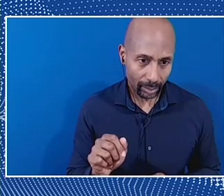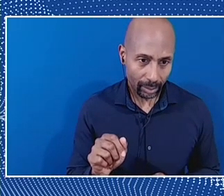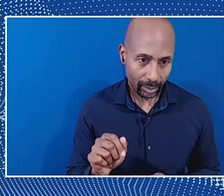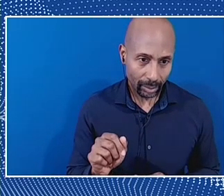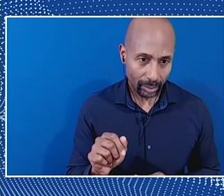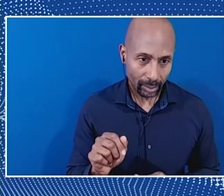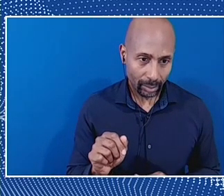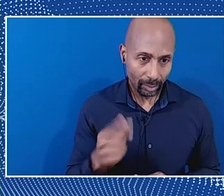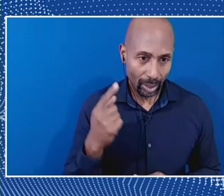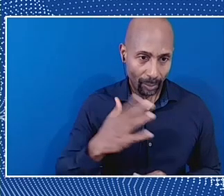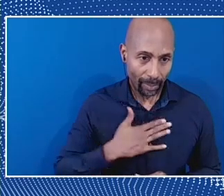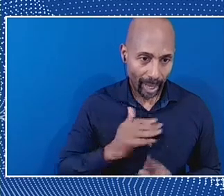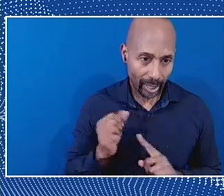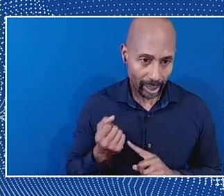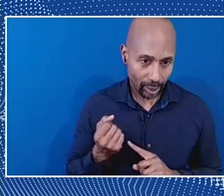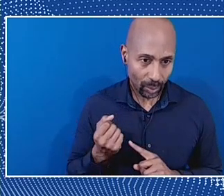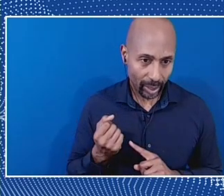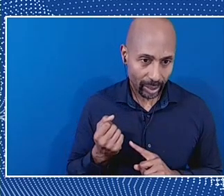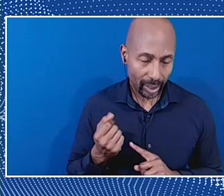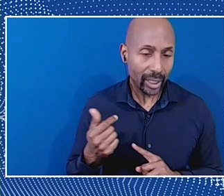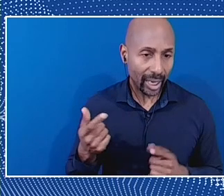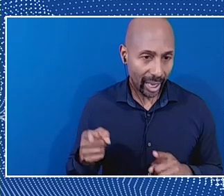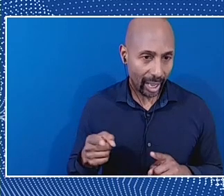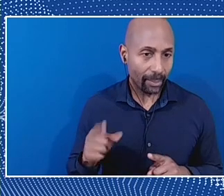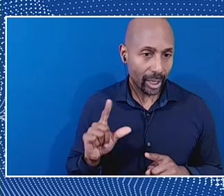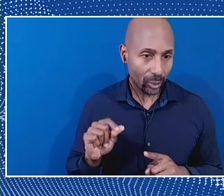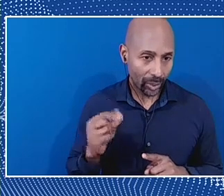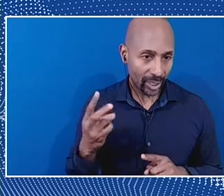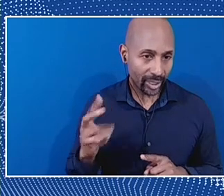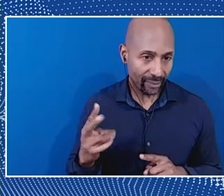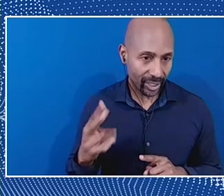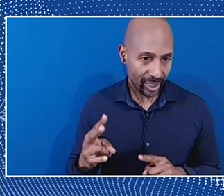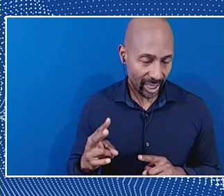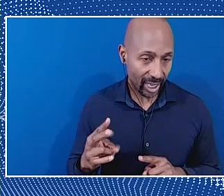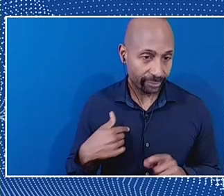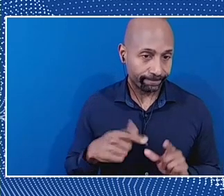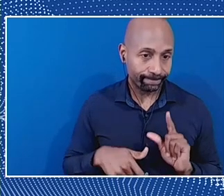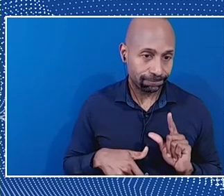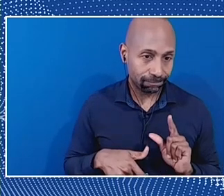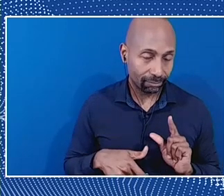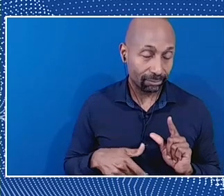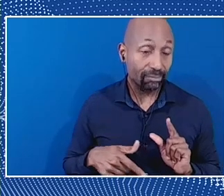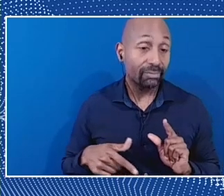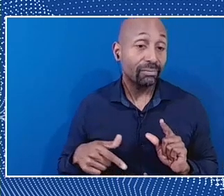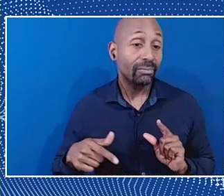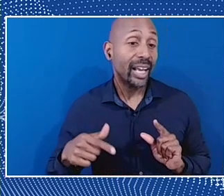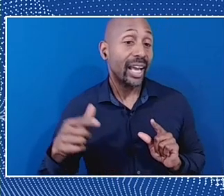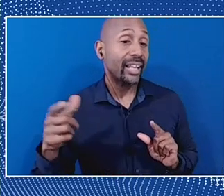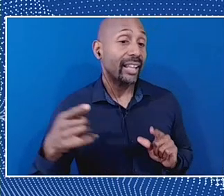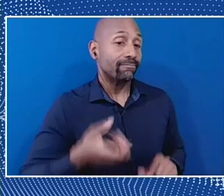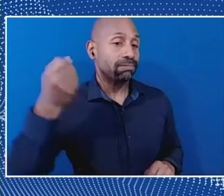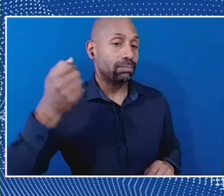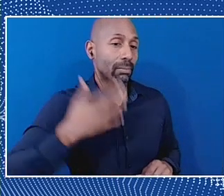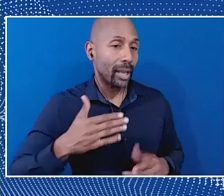after a life event, I defaulted in 2017 and my taxes were garnished a total of over $8,000, which was comparable to my